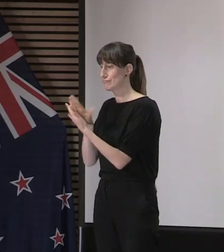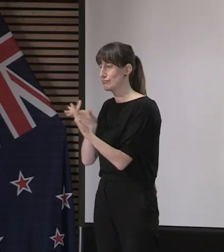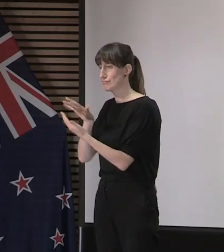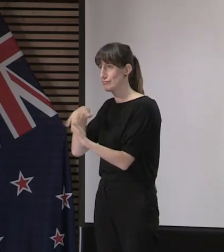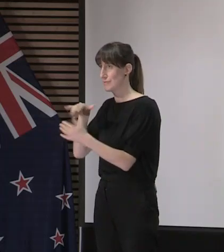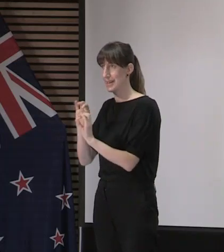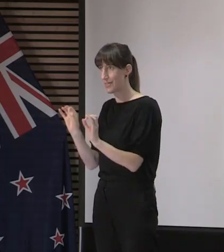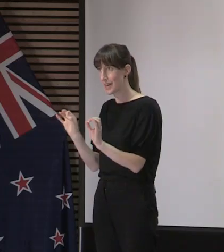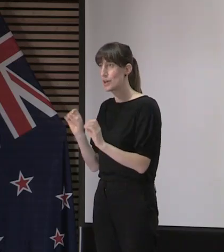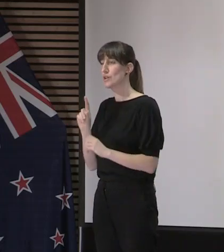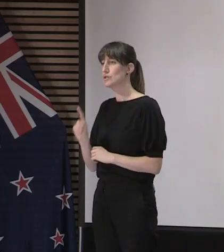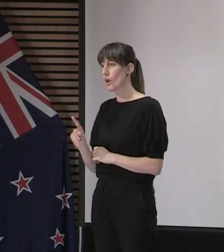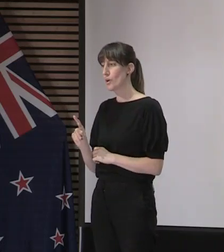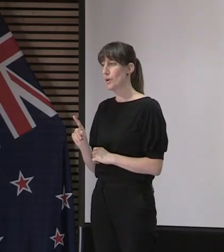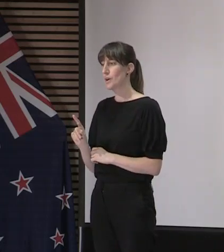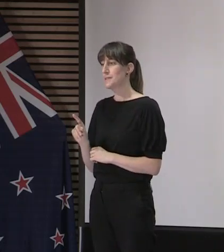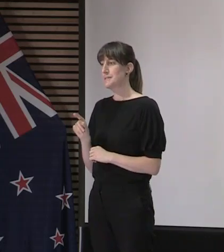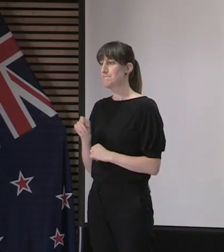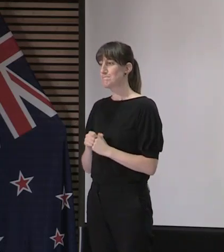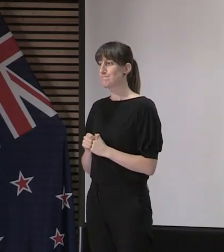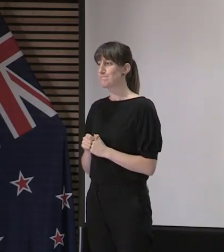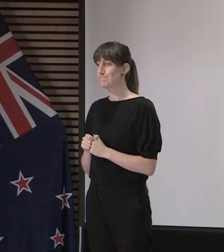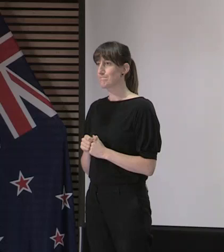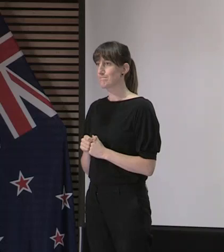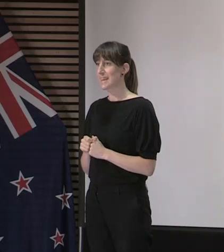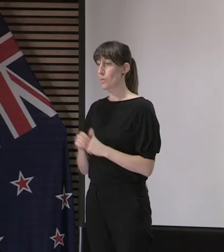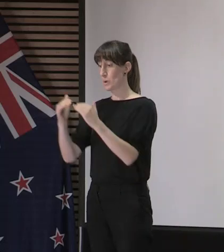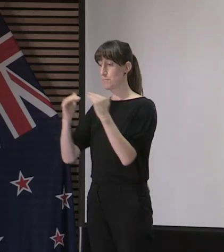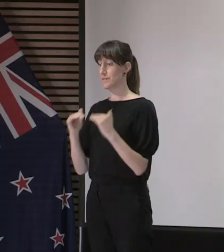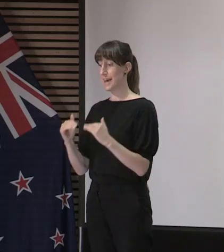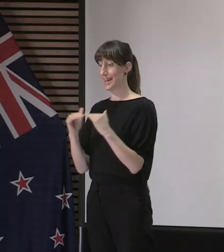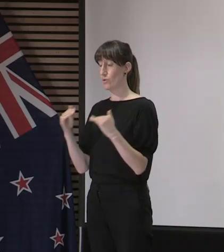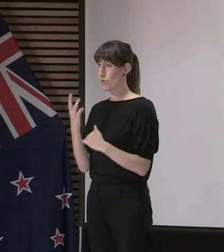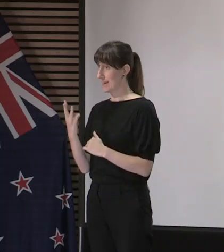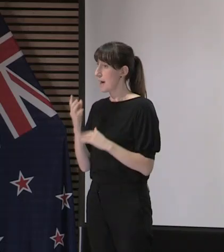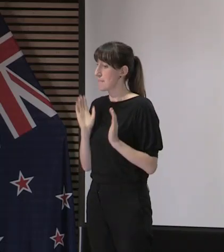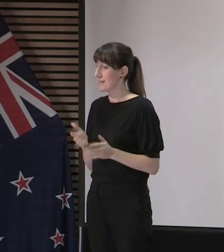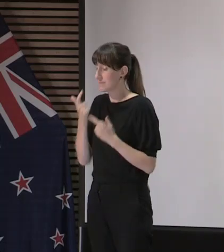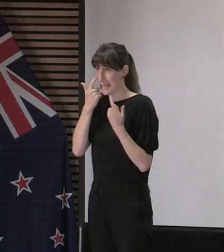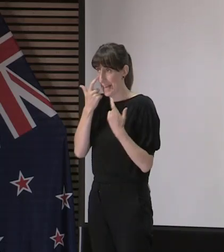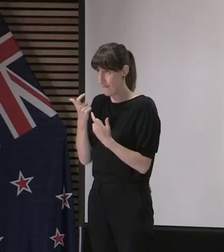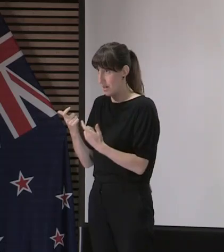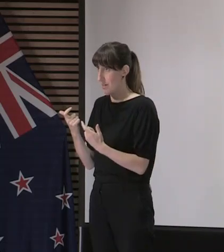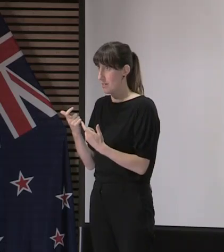bubble, so the majority of people have. But this will be one of the things we really